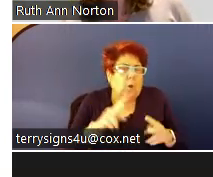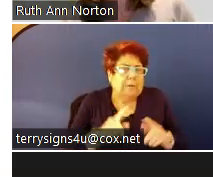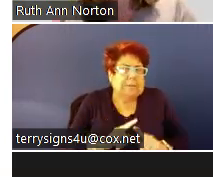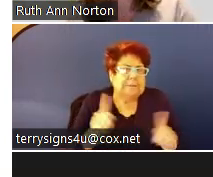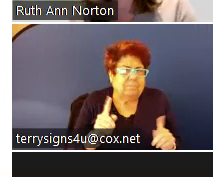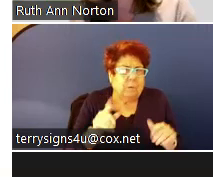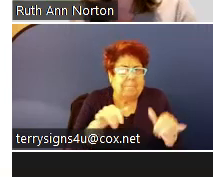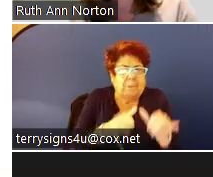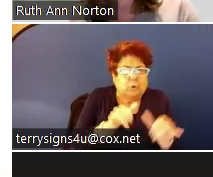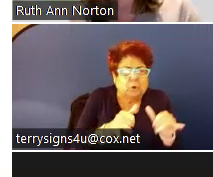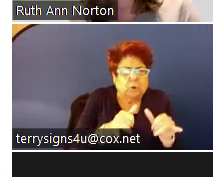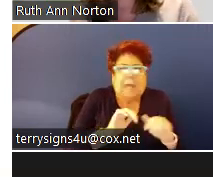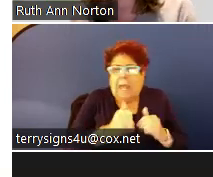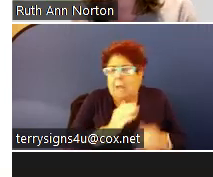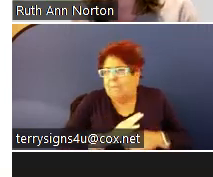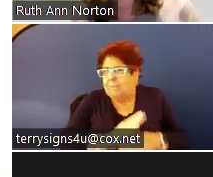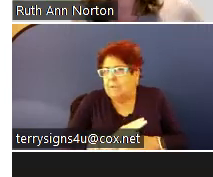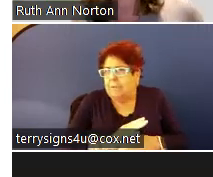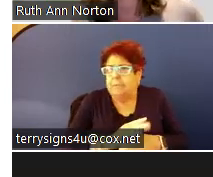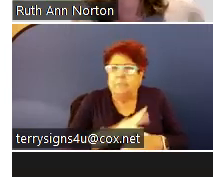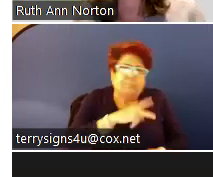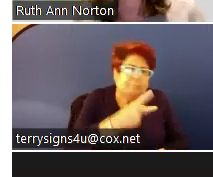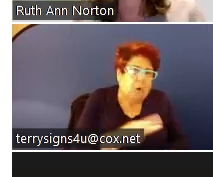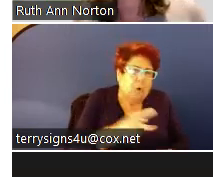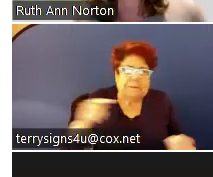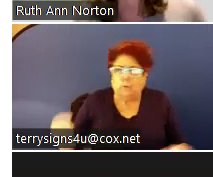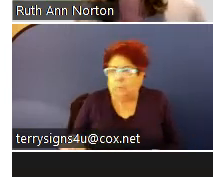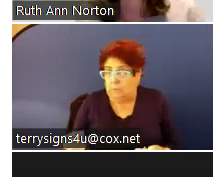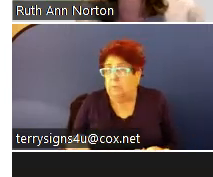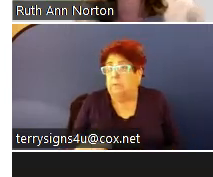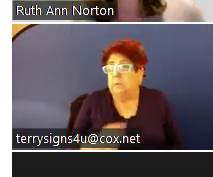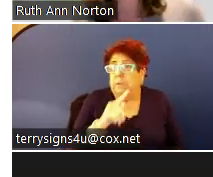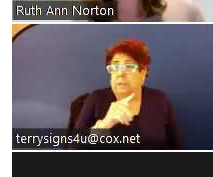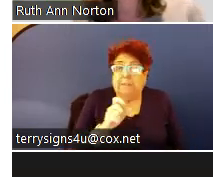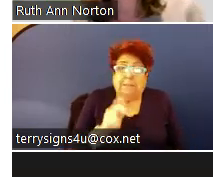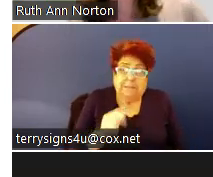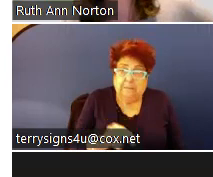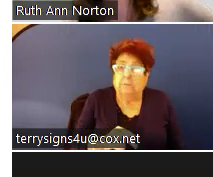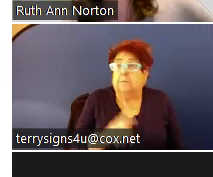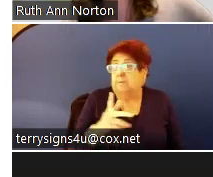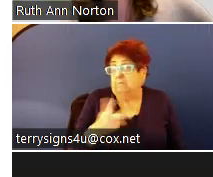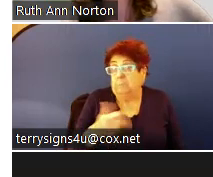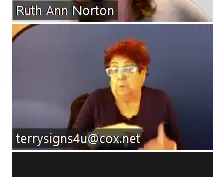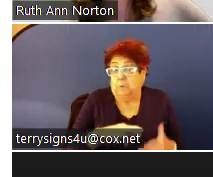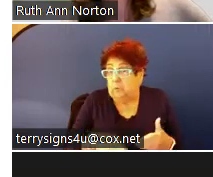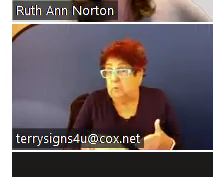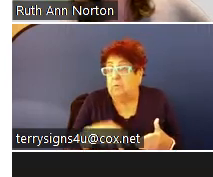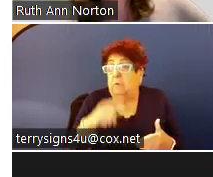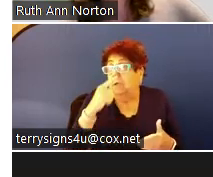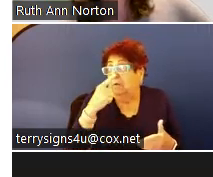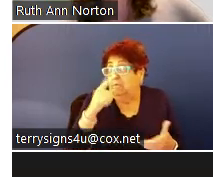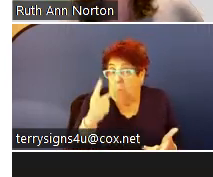and its outcome for the Tennessee healthcare system and for other healthcare systems,